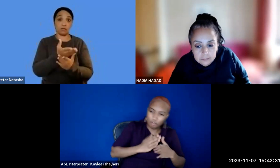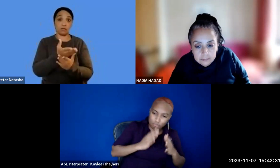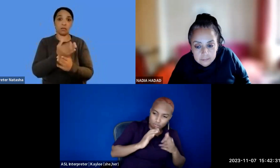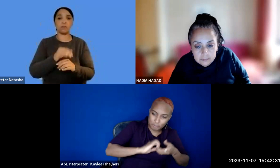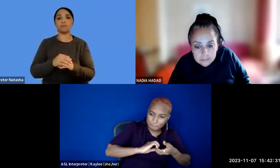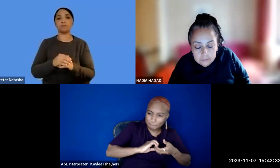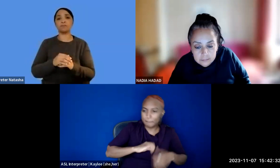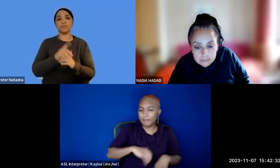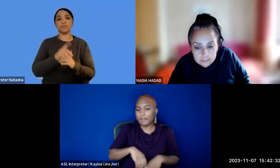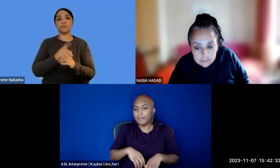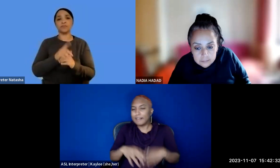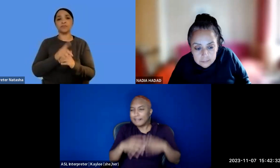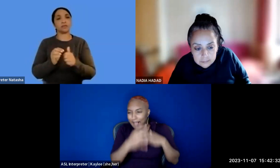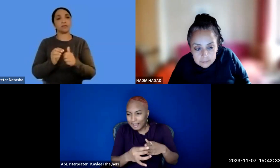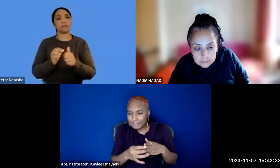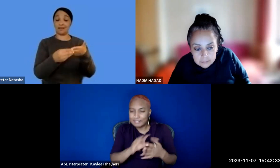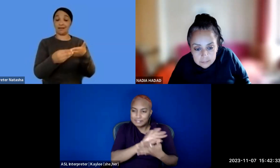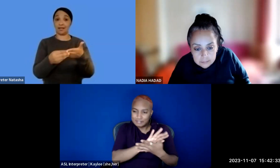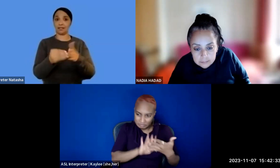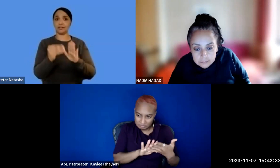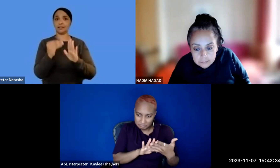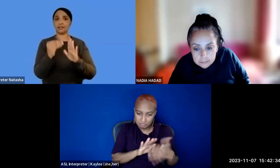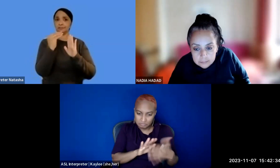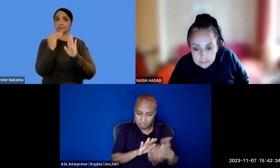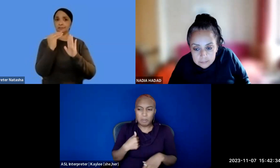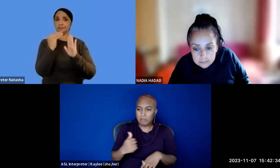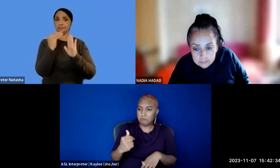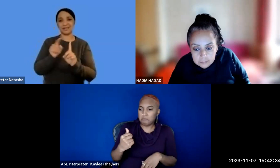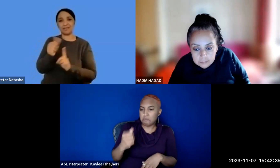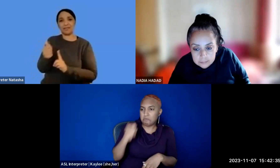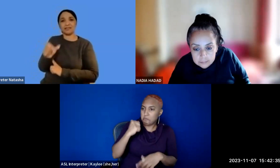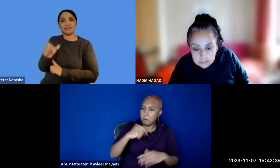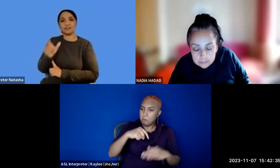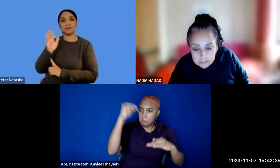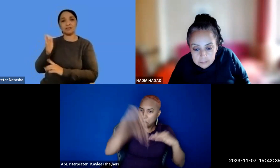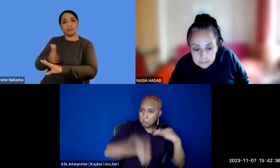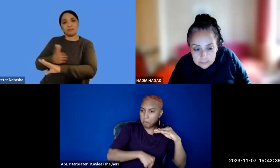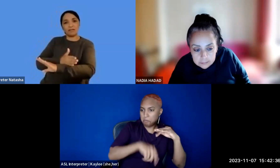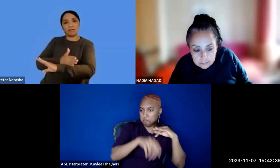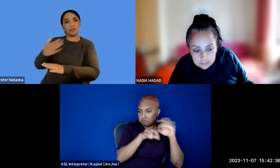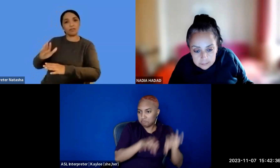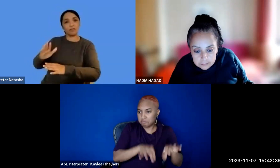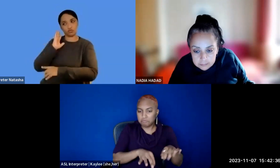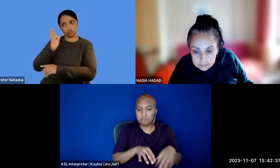Daryl also explained very well the why.